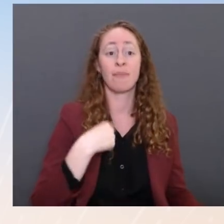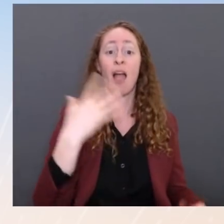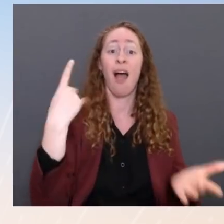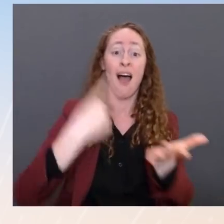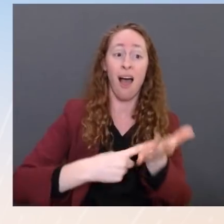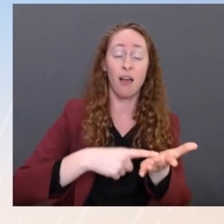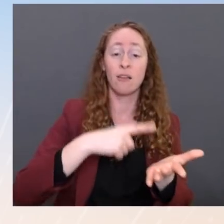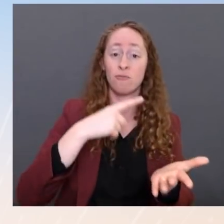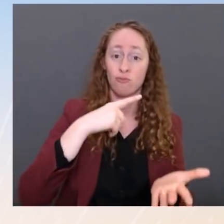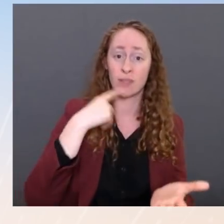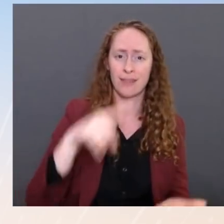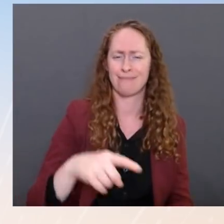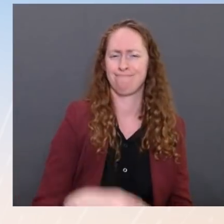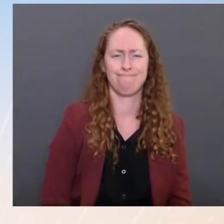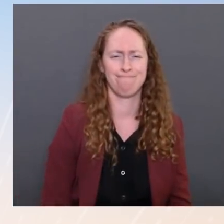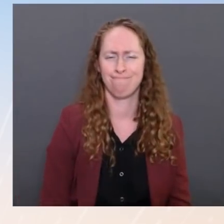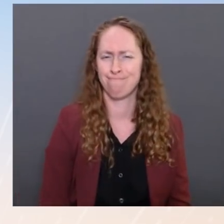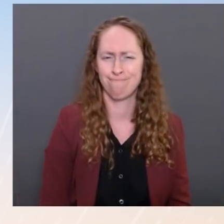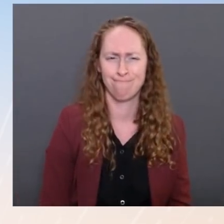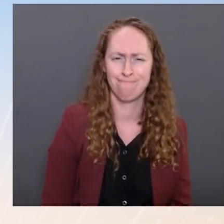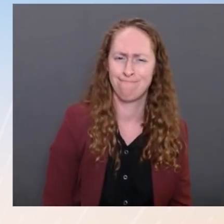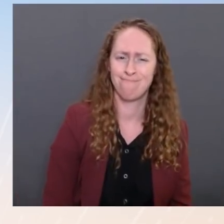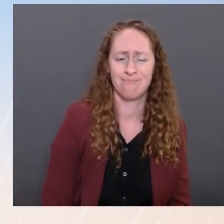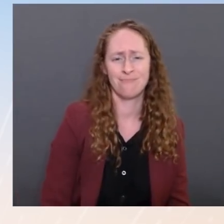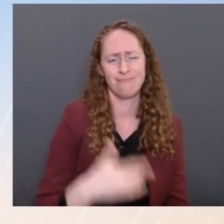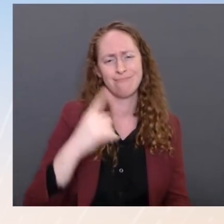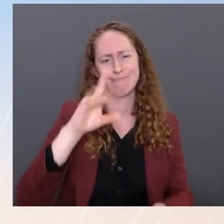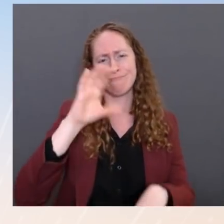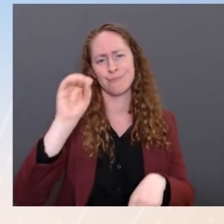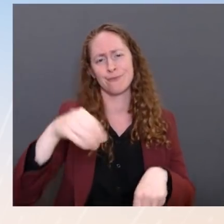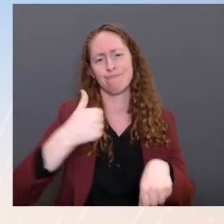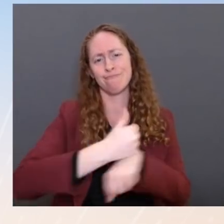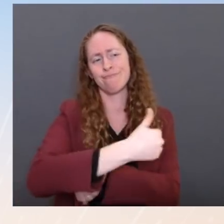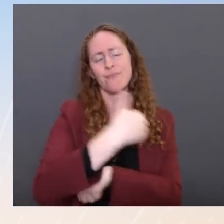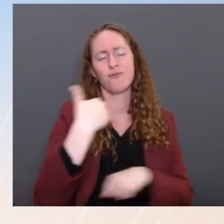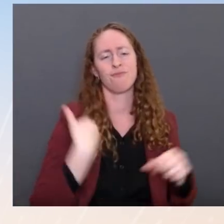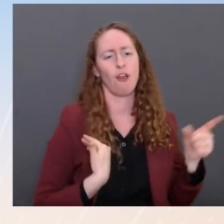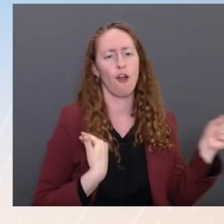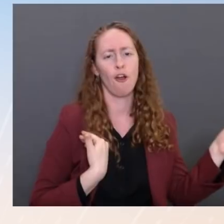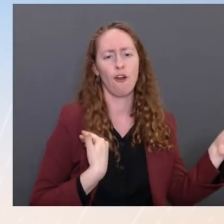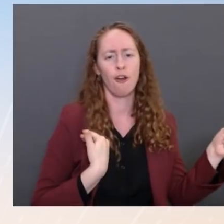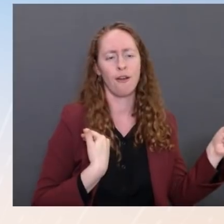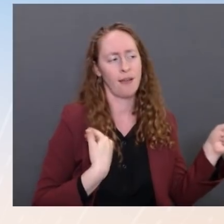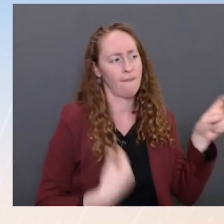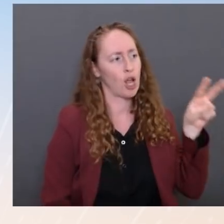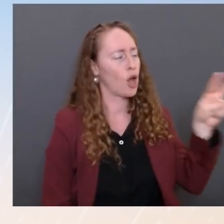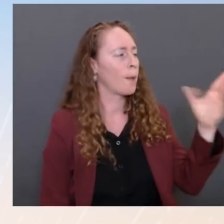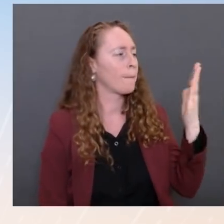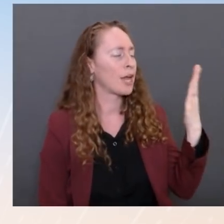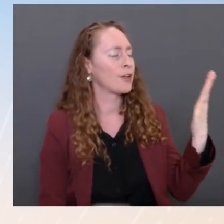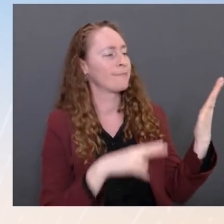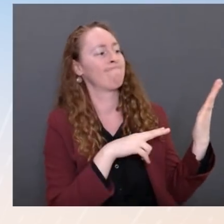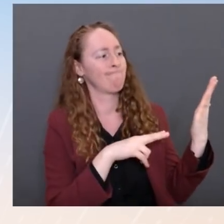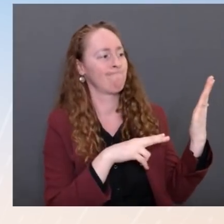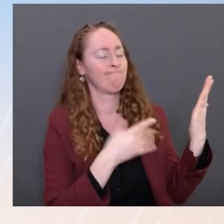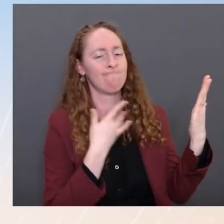And I think that also probably is the reason for what you've seen as public support for joining NATO increase in these countries as well.